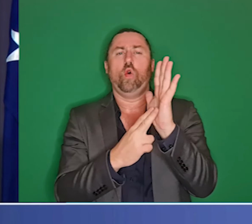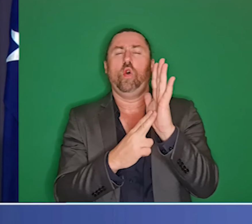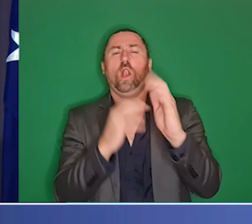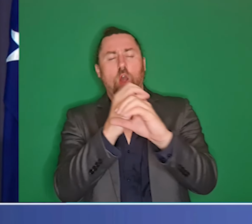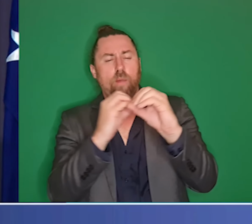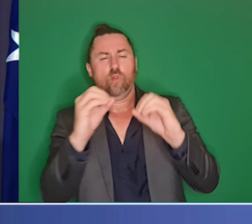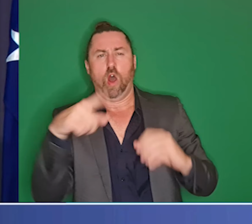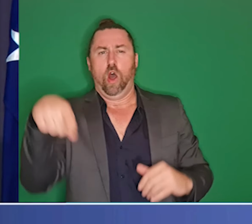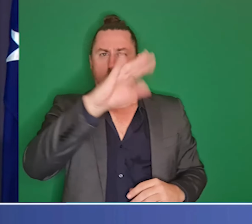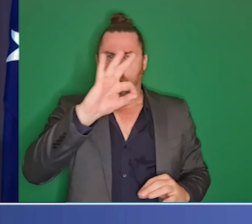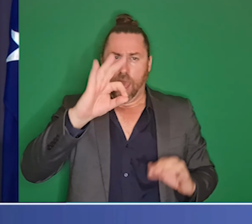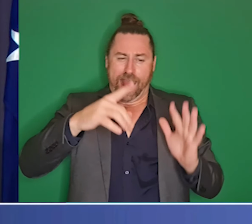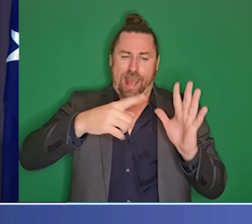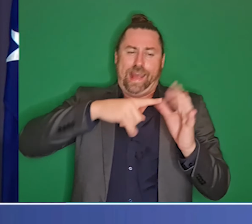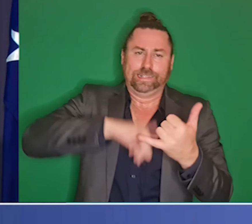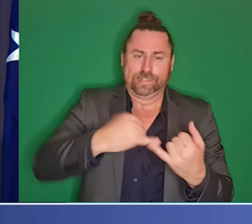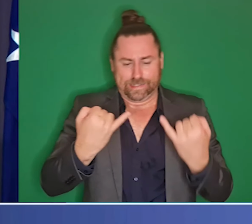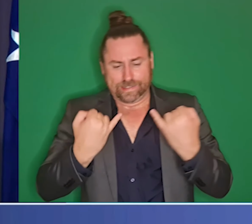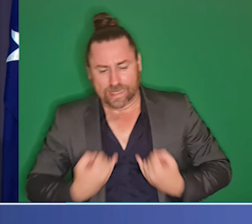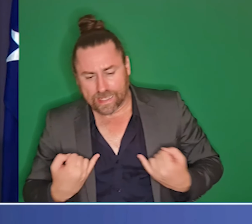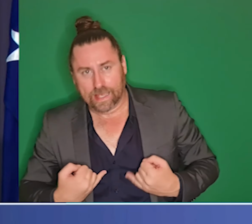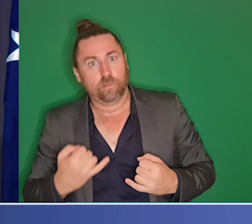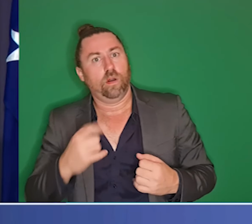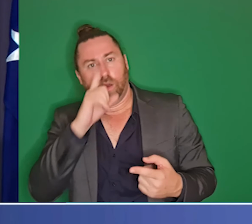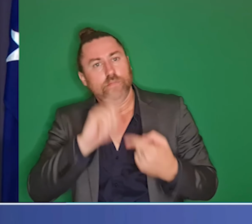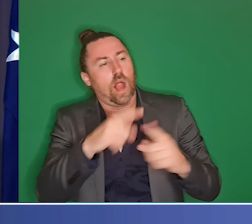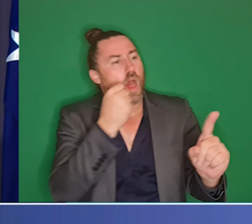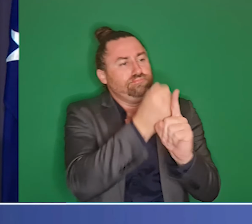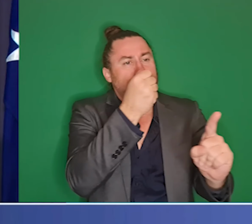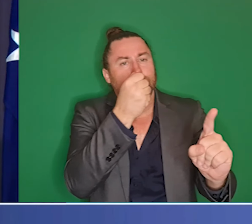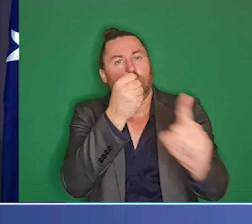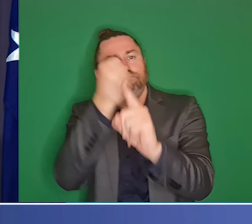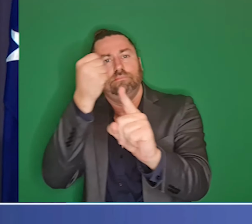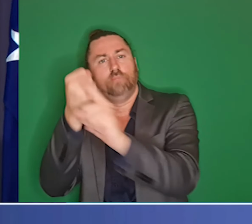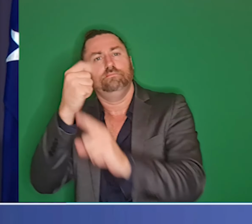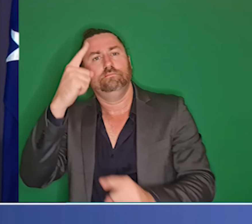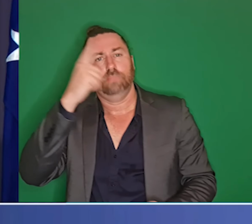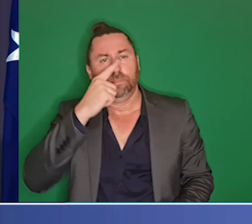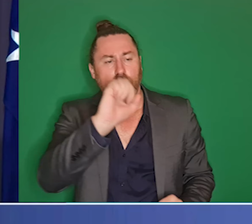But there are a proportion of people that get severe disease, and end in hospital or ICU,